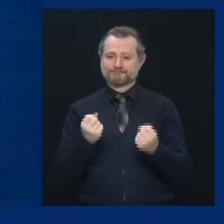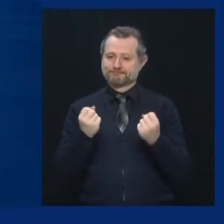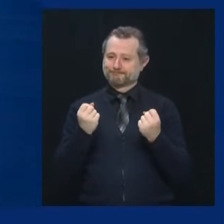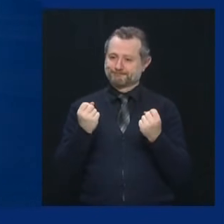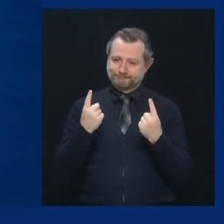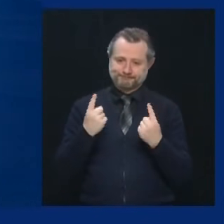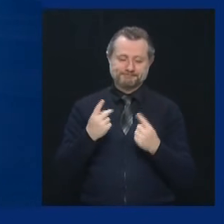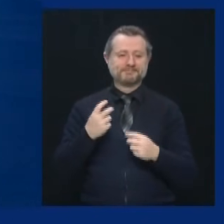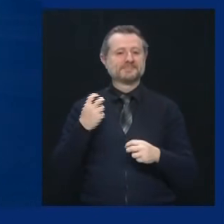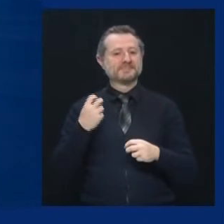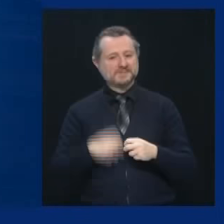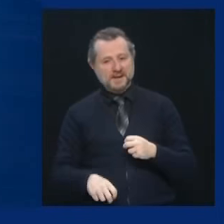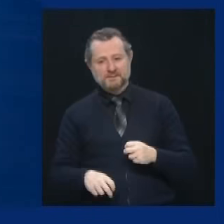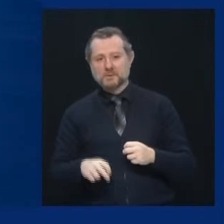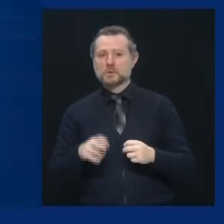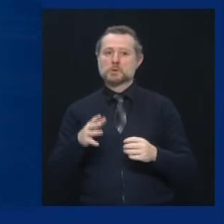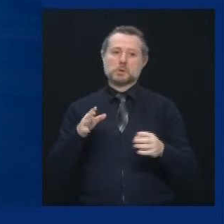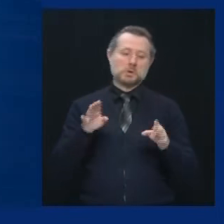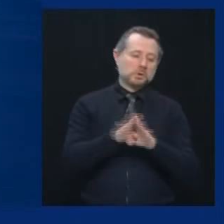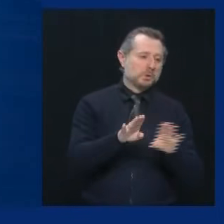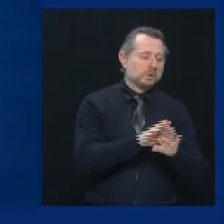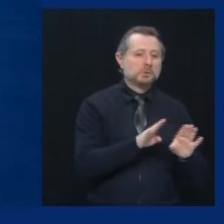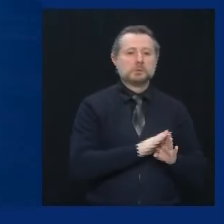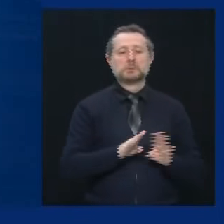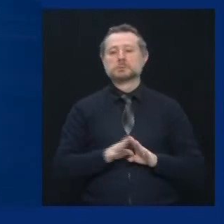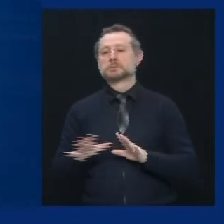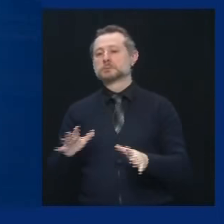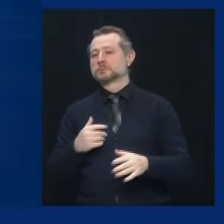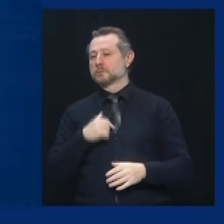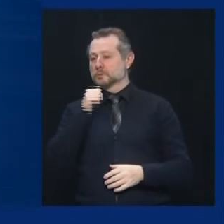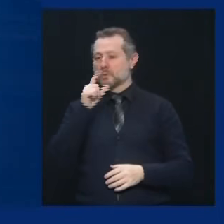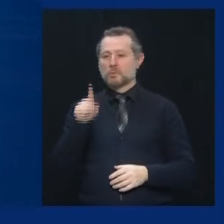OVERALL STATEWIDE POSITIVITY